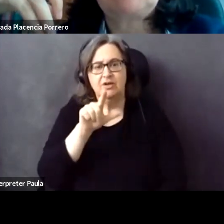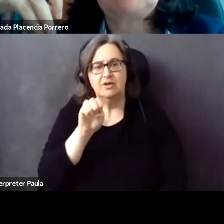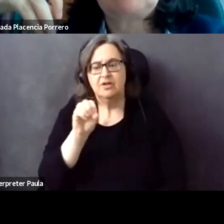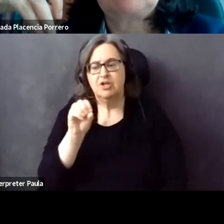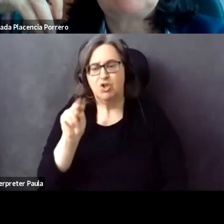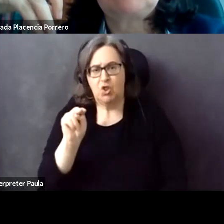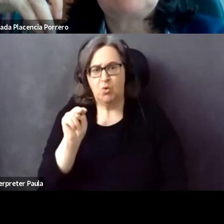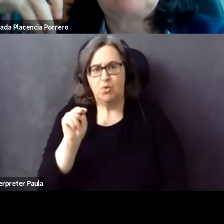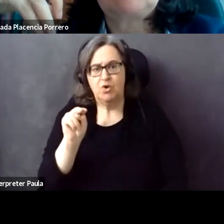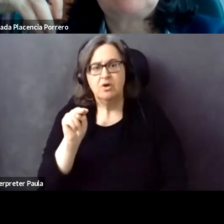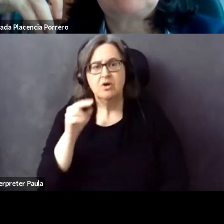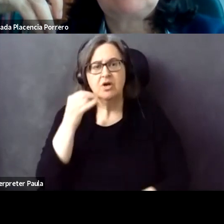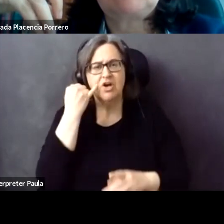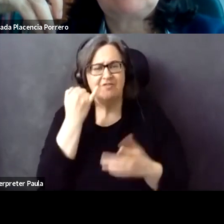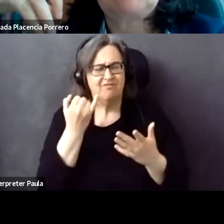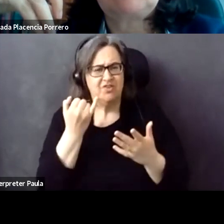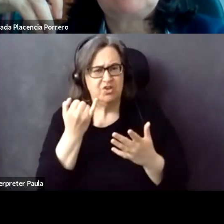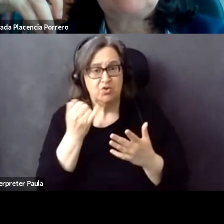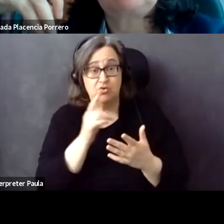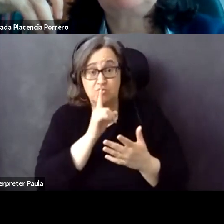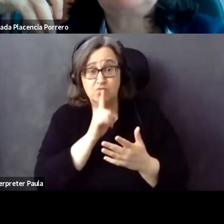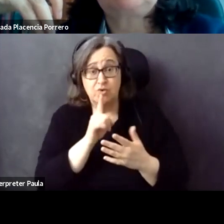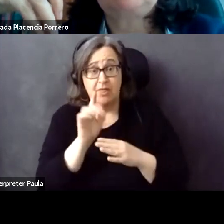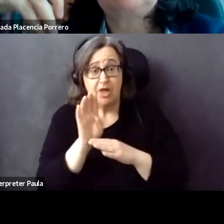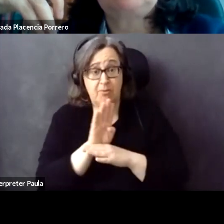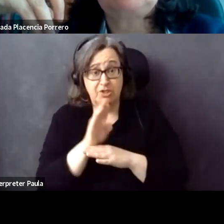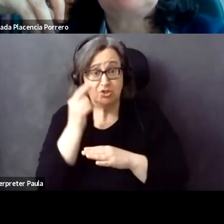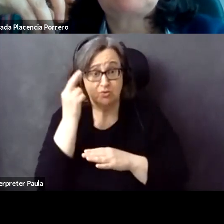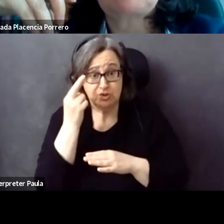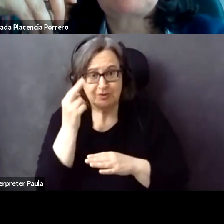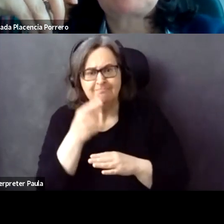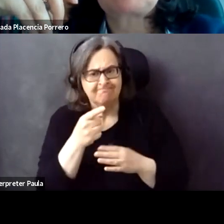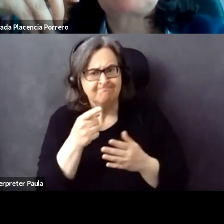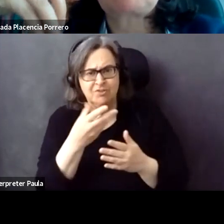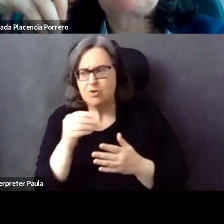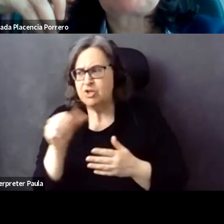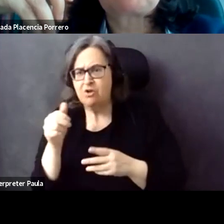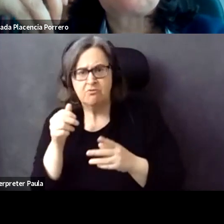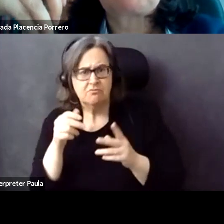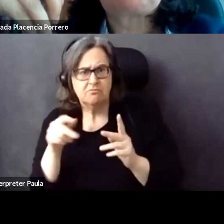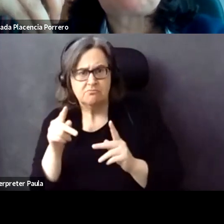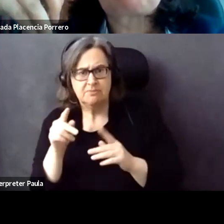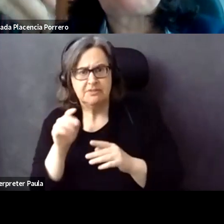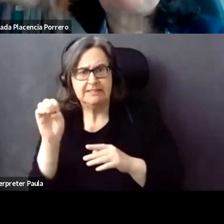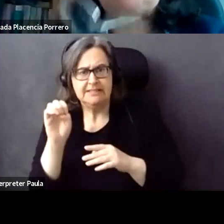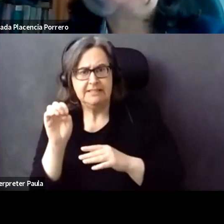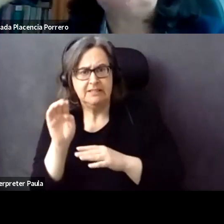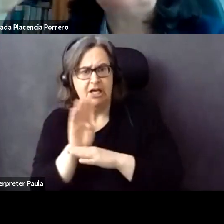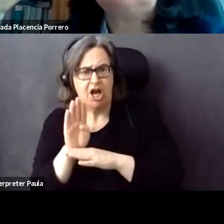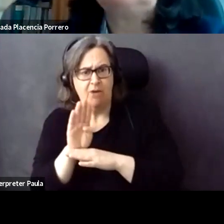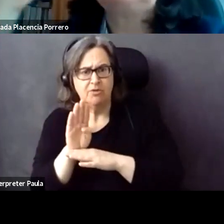to do something against this. This sounds like a good idea. But to get back to Lèon Mölenberg, if there is truly a